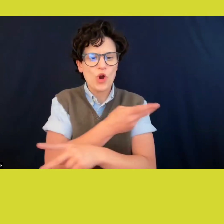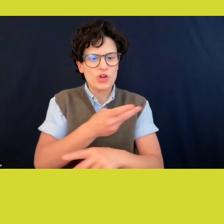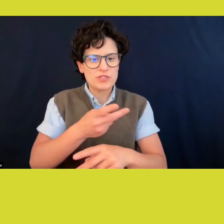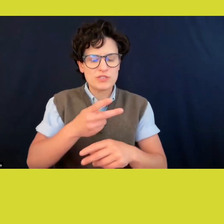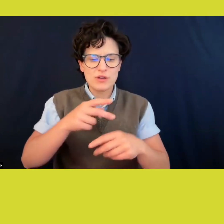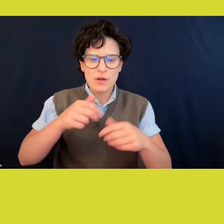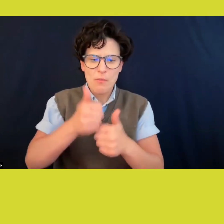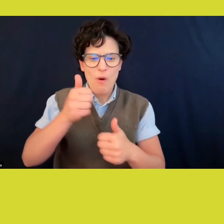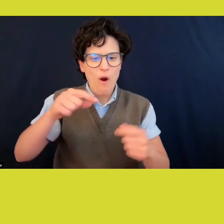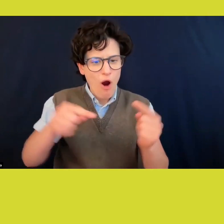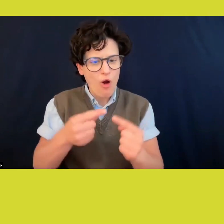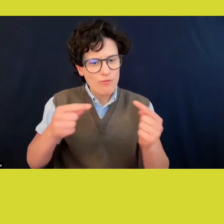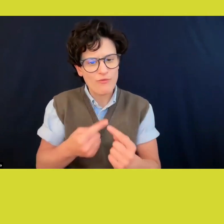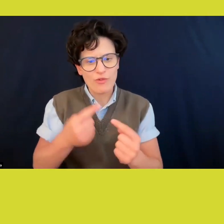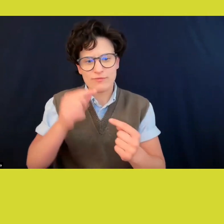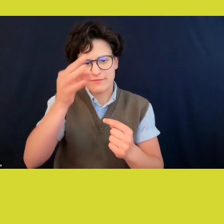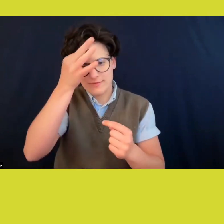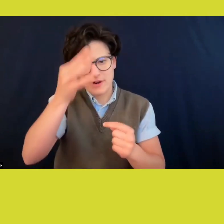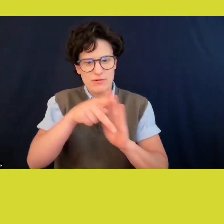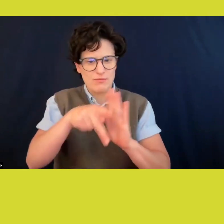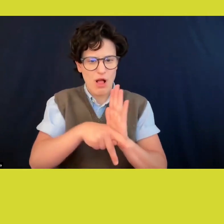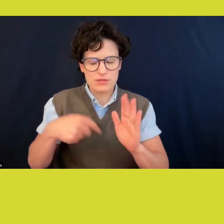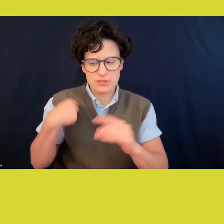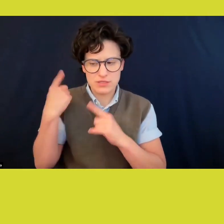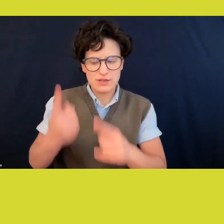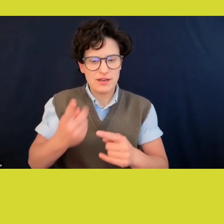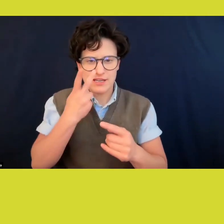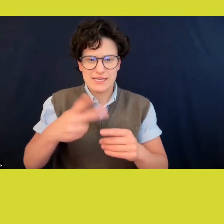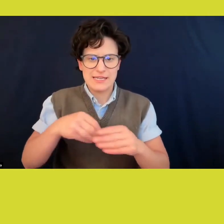my career and it very explicitly directed federal